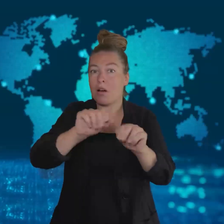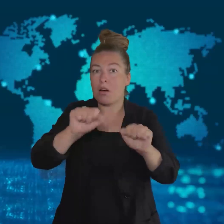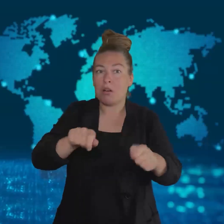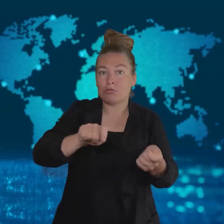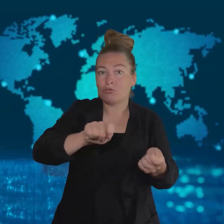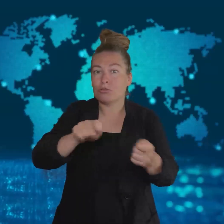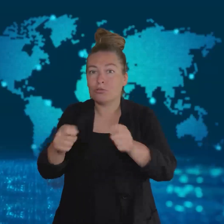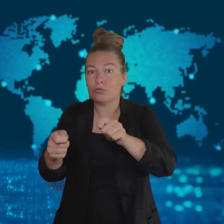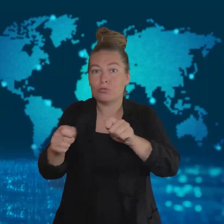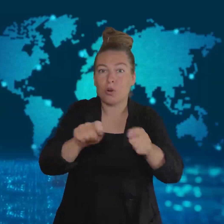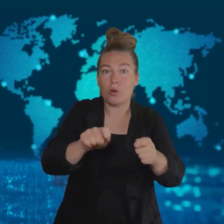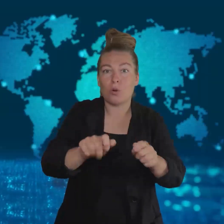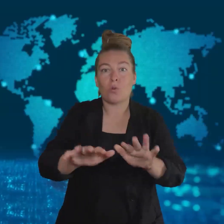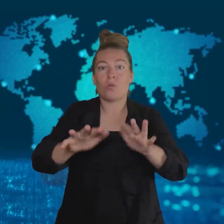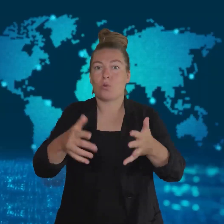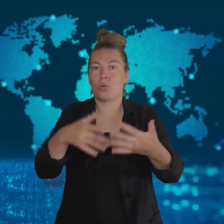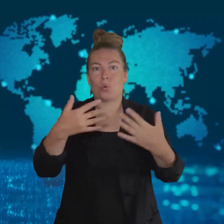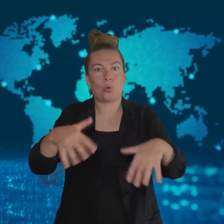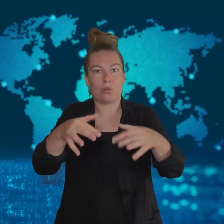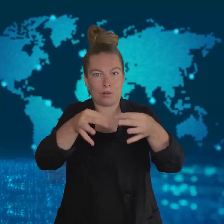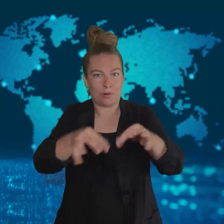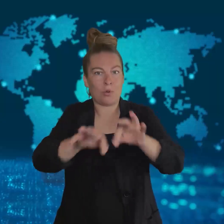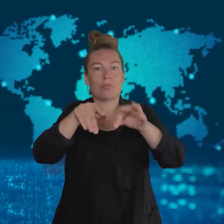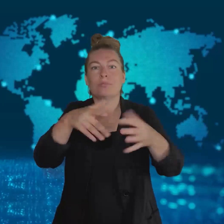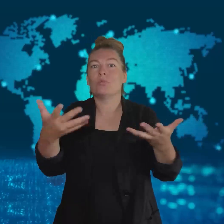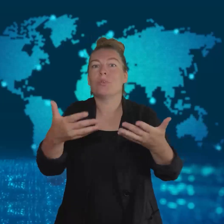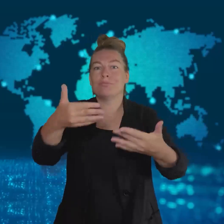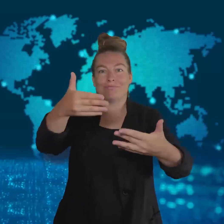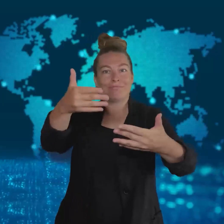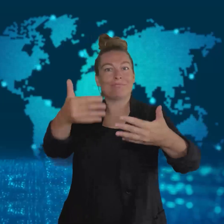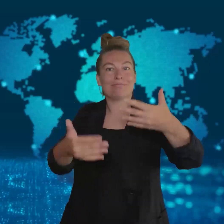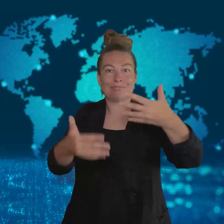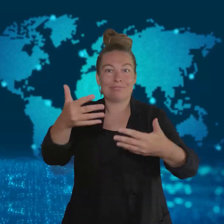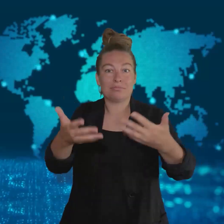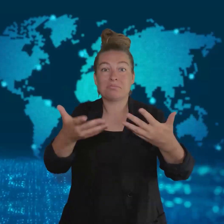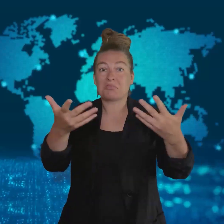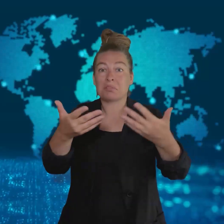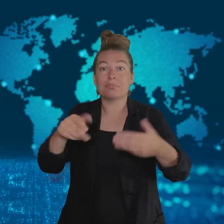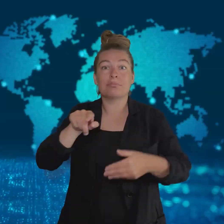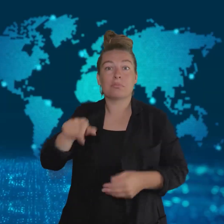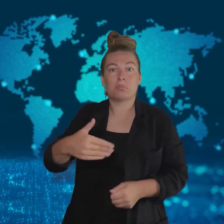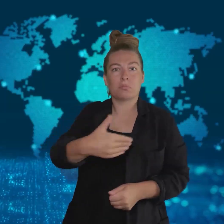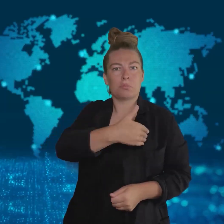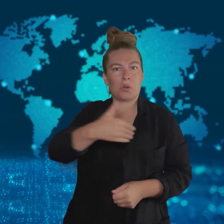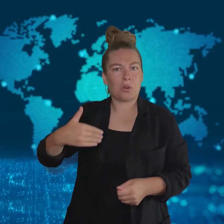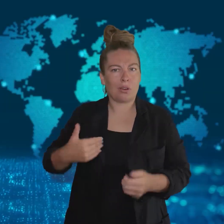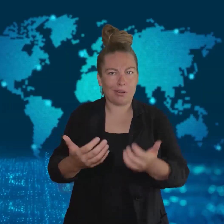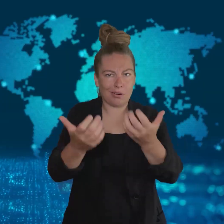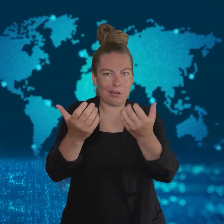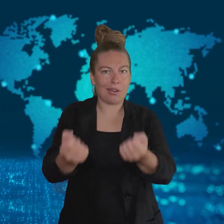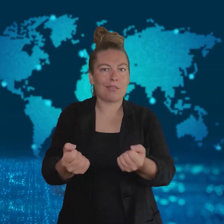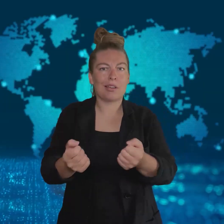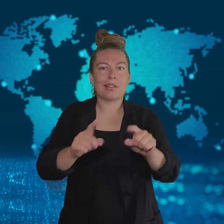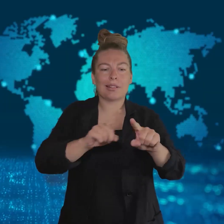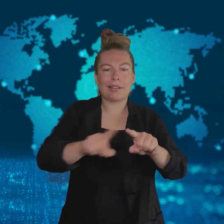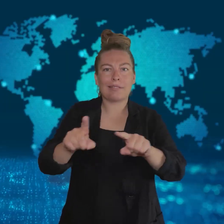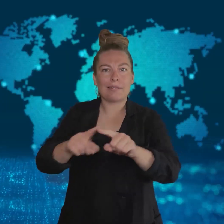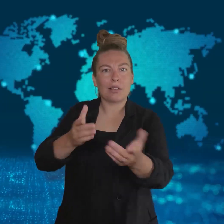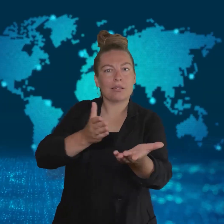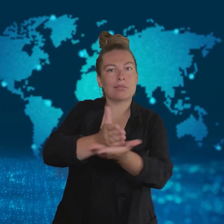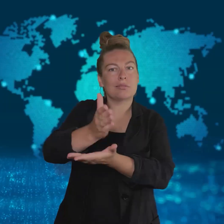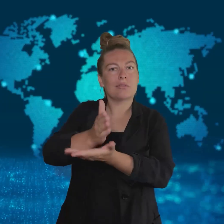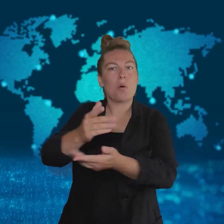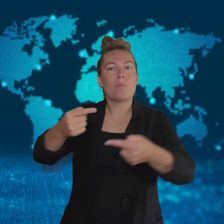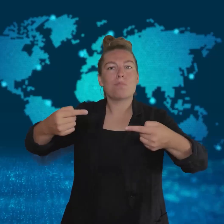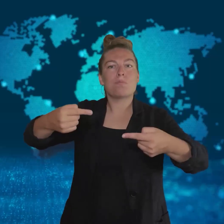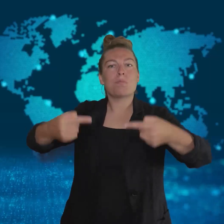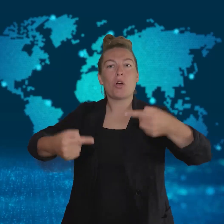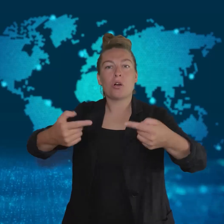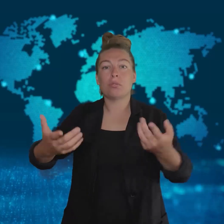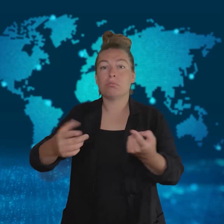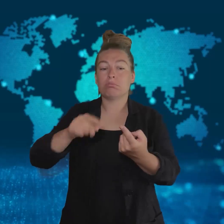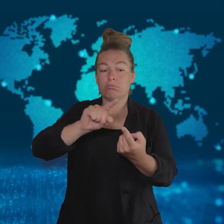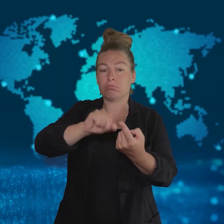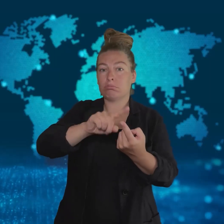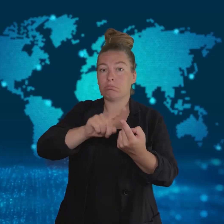As well as with its relationship with the European Union (EU).